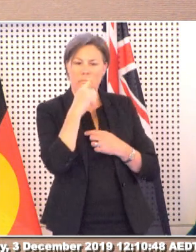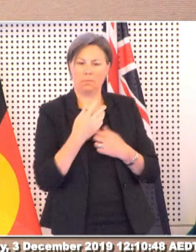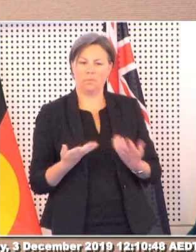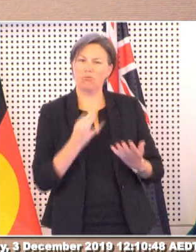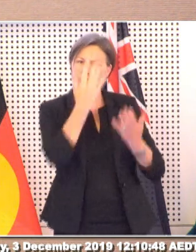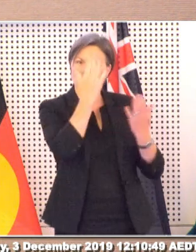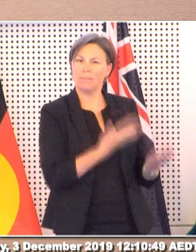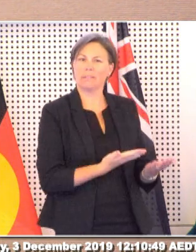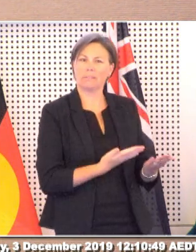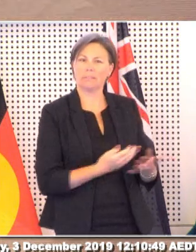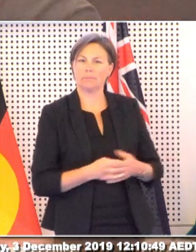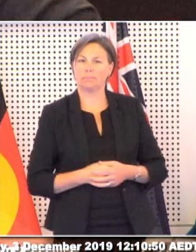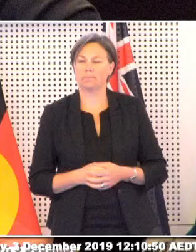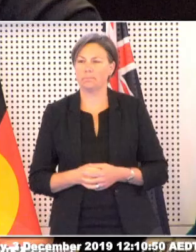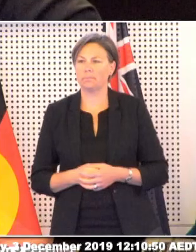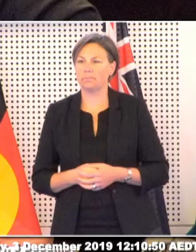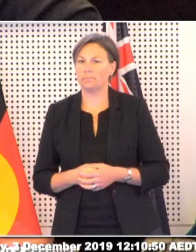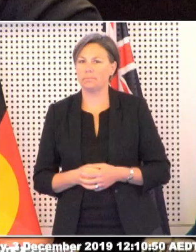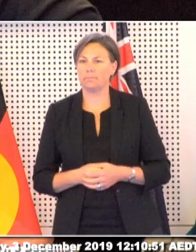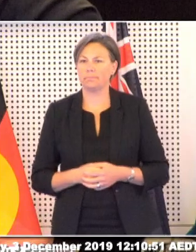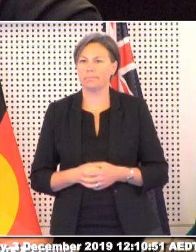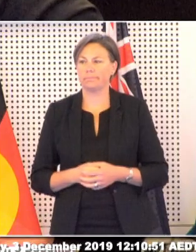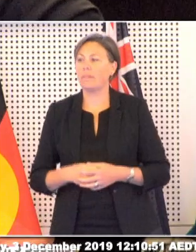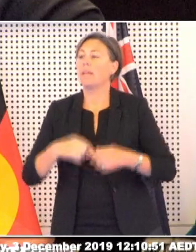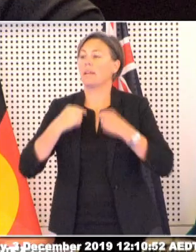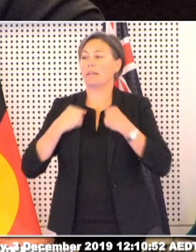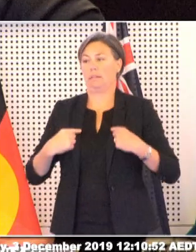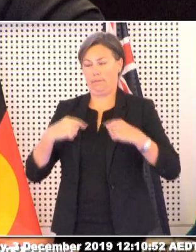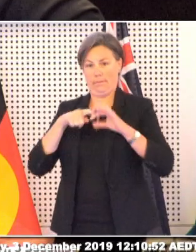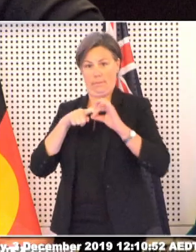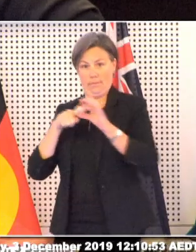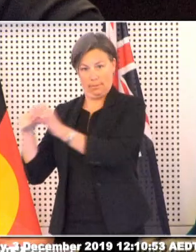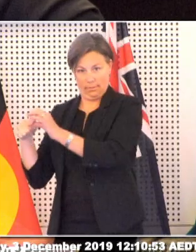In your statement you say in paragraph – well, maybe if I withdraw that.